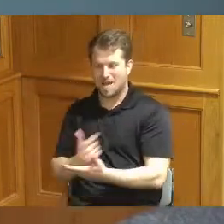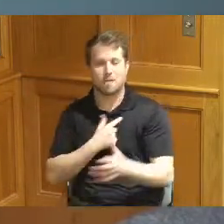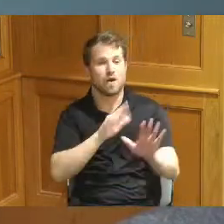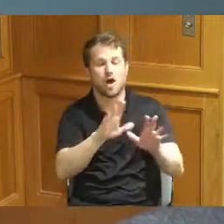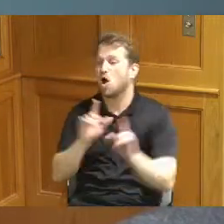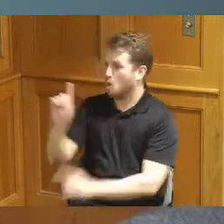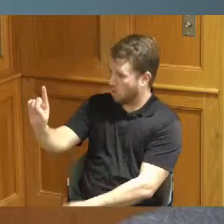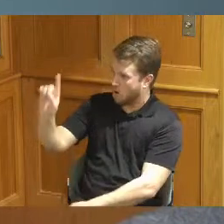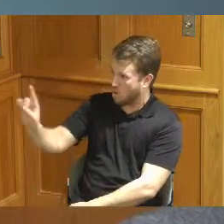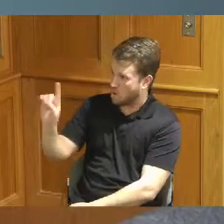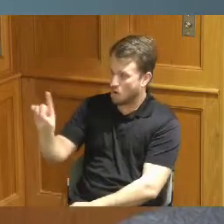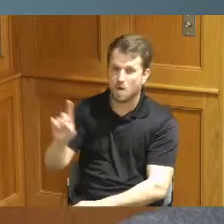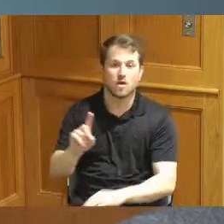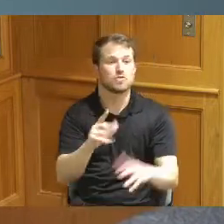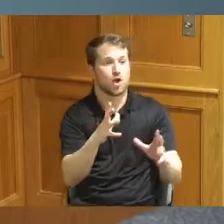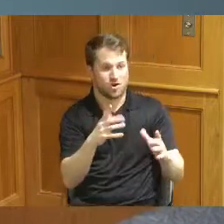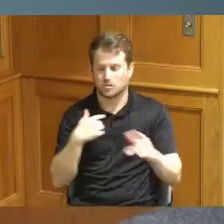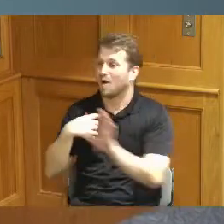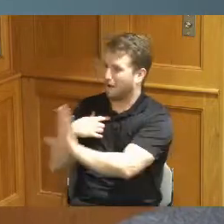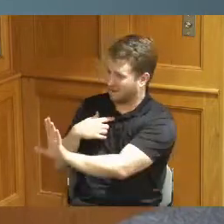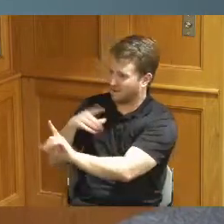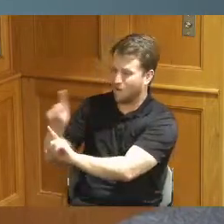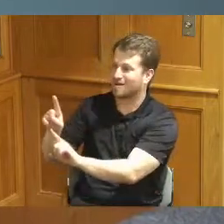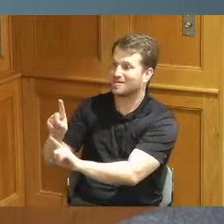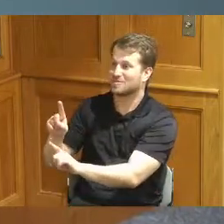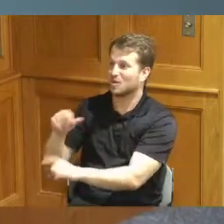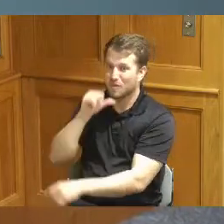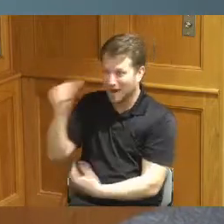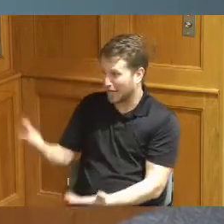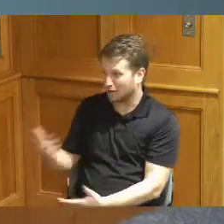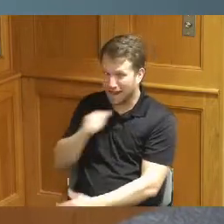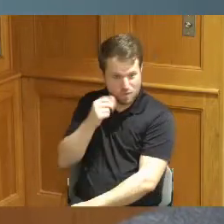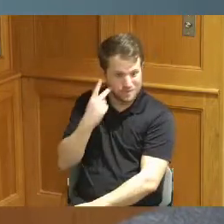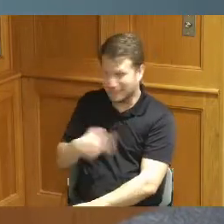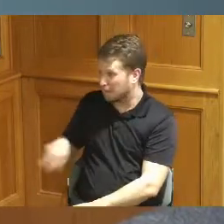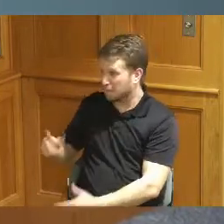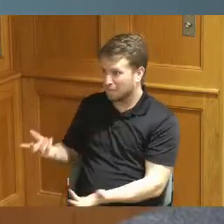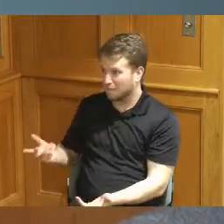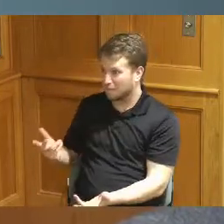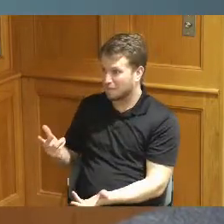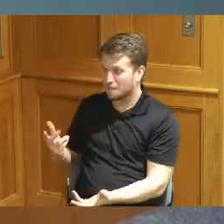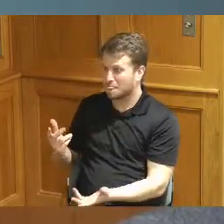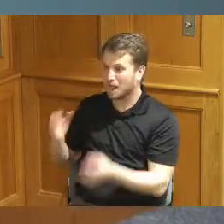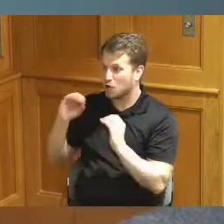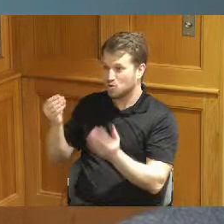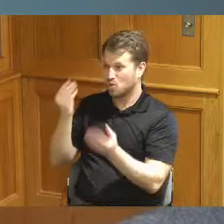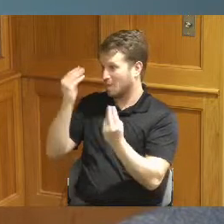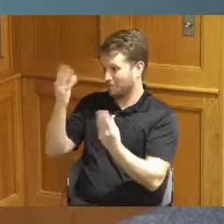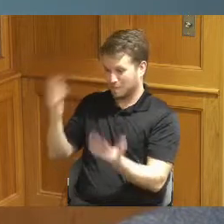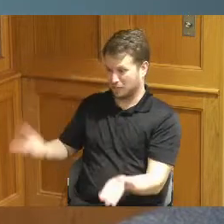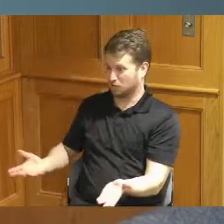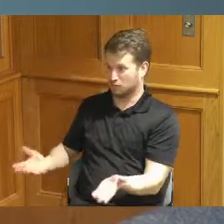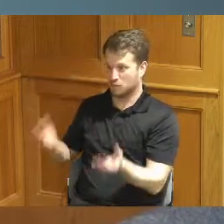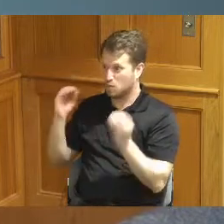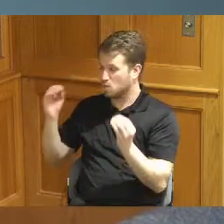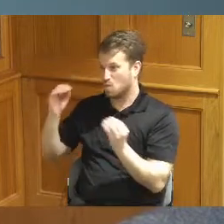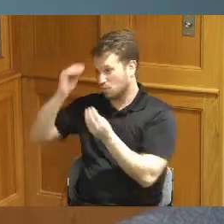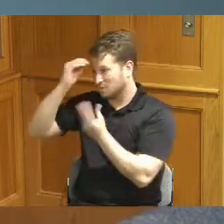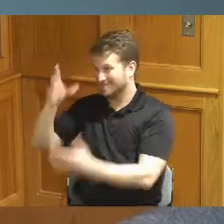no they're not here I don't see them I haven't gotten any data that's why I mean I guess the